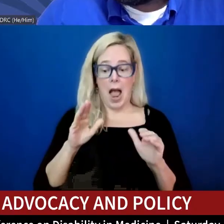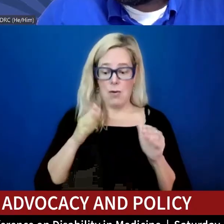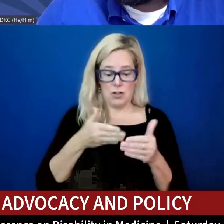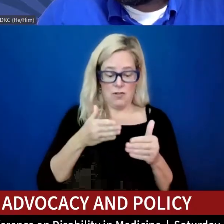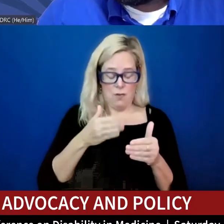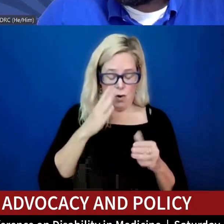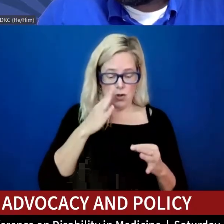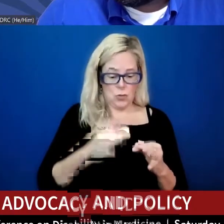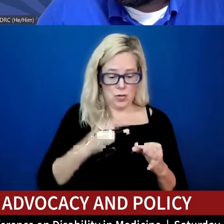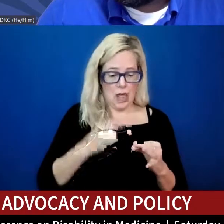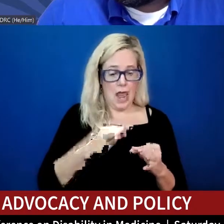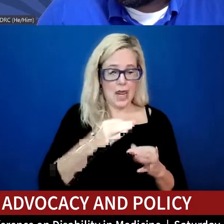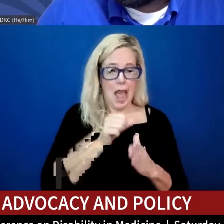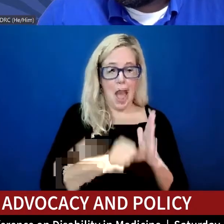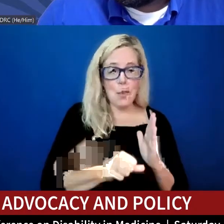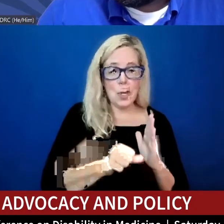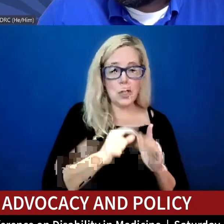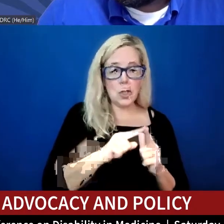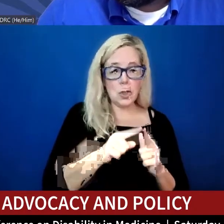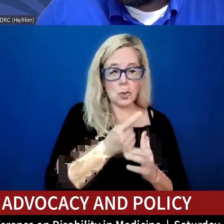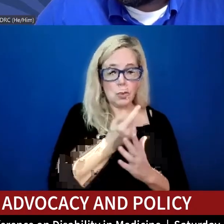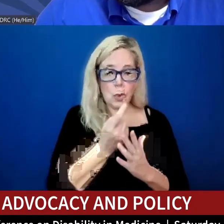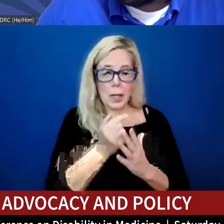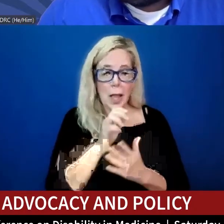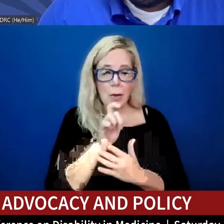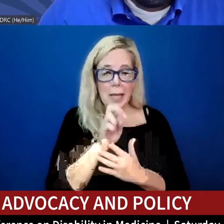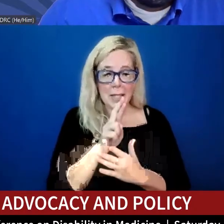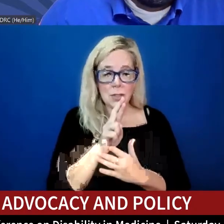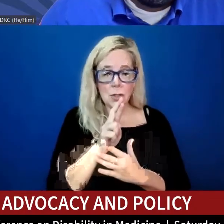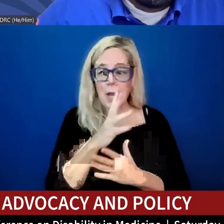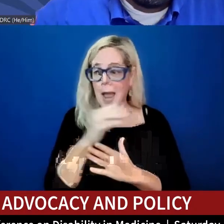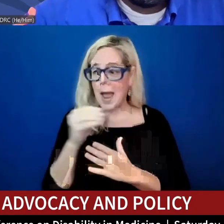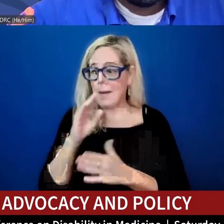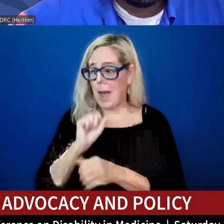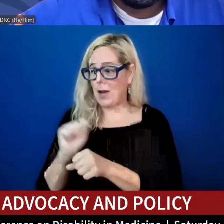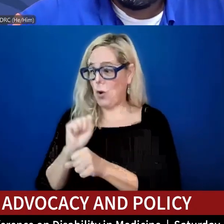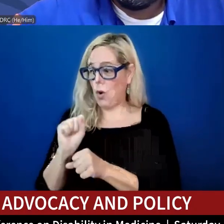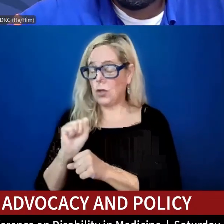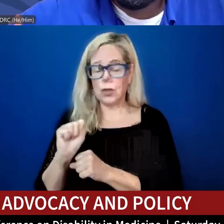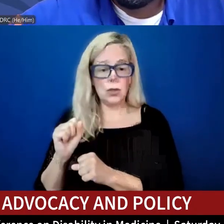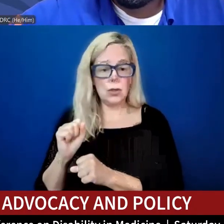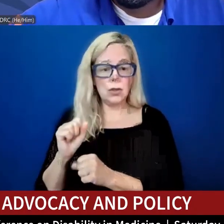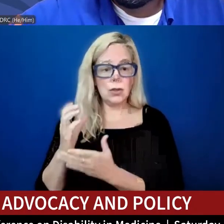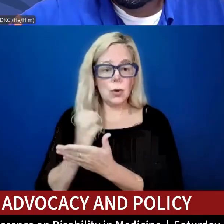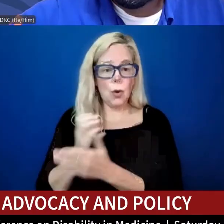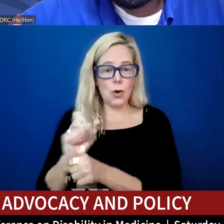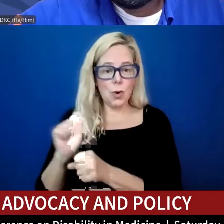rule out cancer and um my coursework and I end up choosing my coursework. Thankfully and I finally